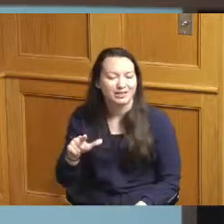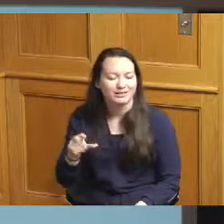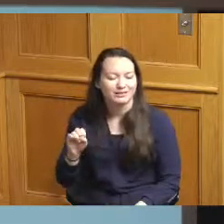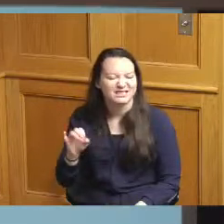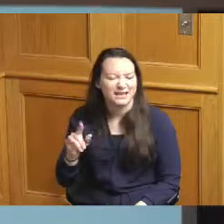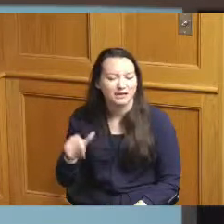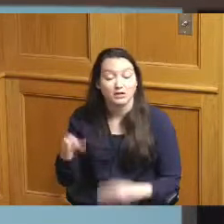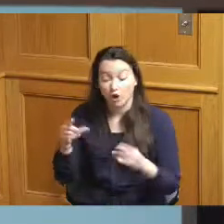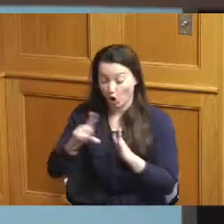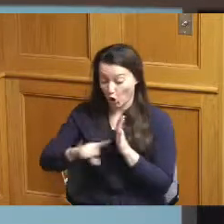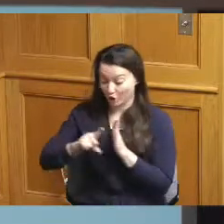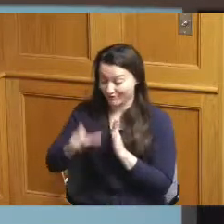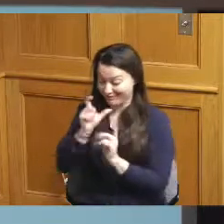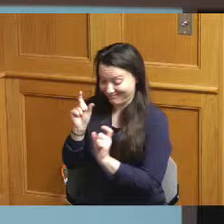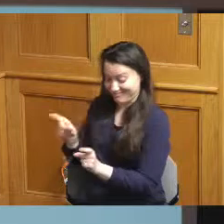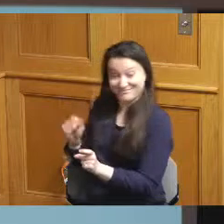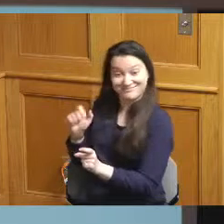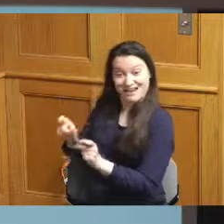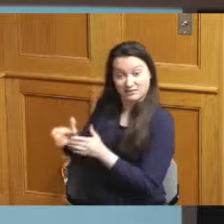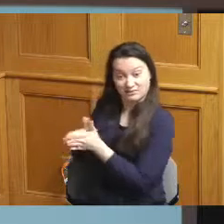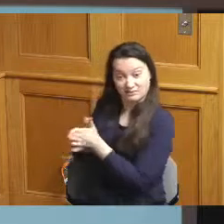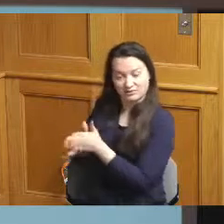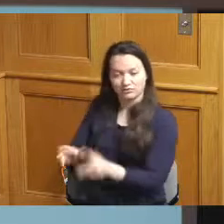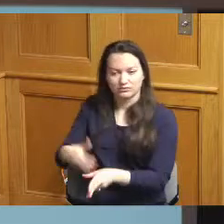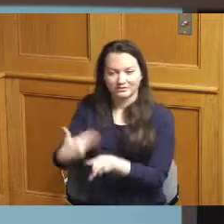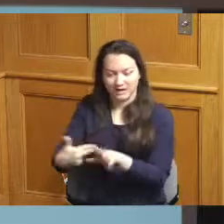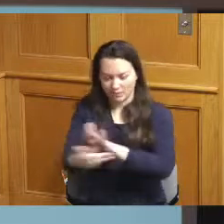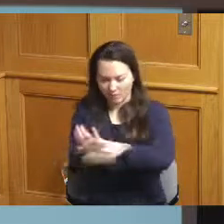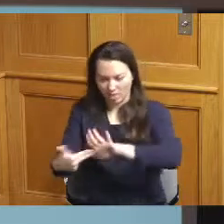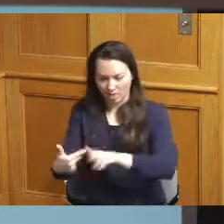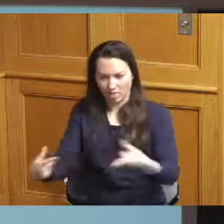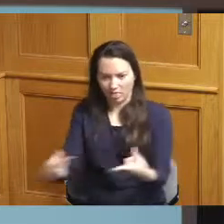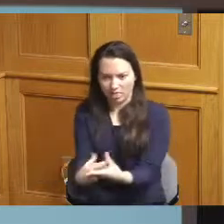Auditor will not give them the tax incentive if the right name is not on the agreement and since